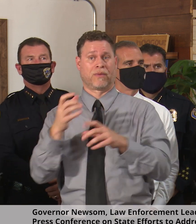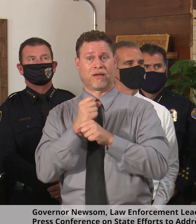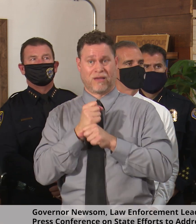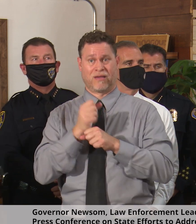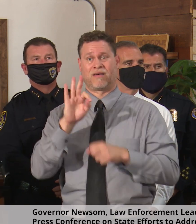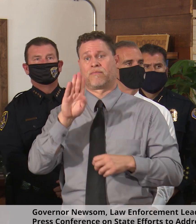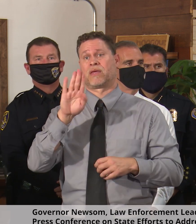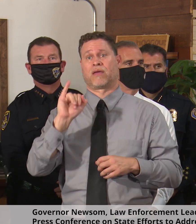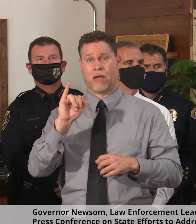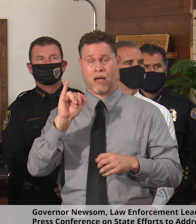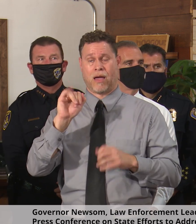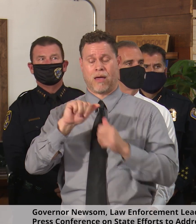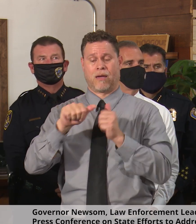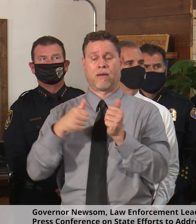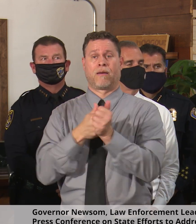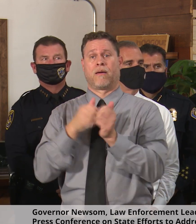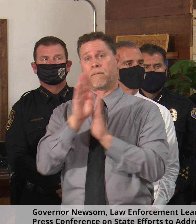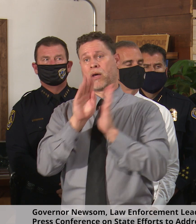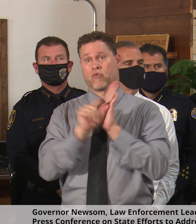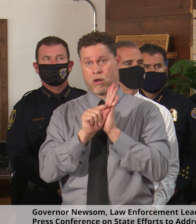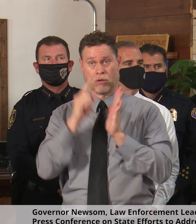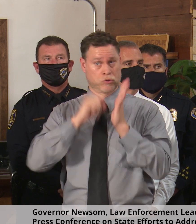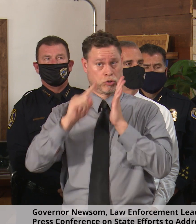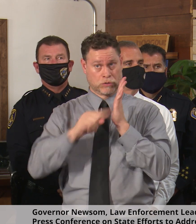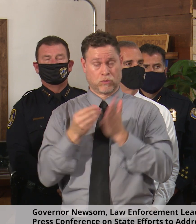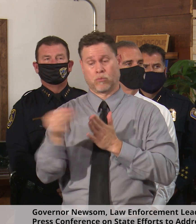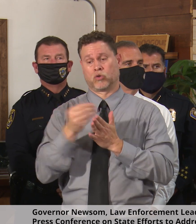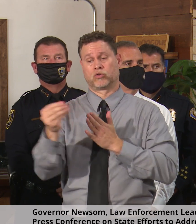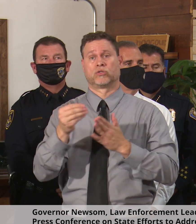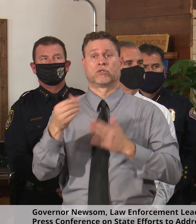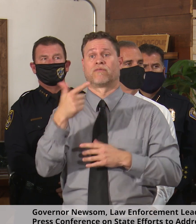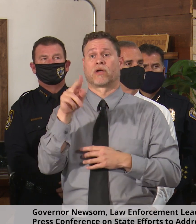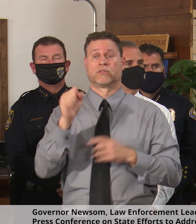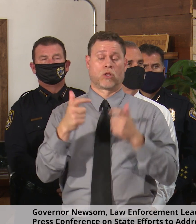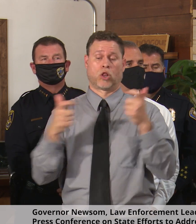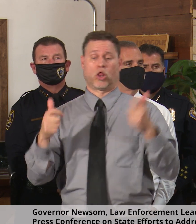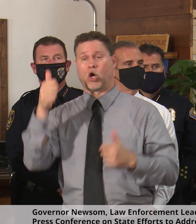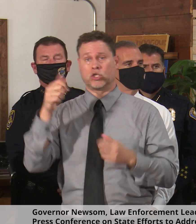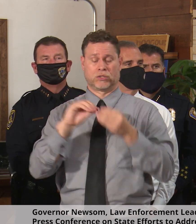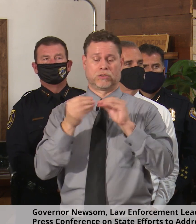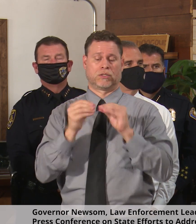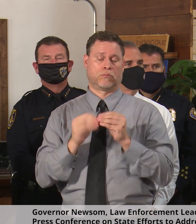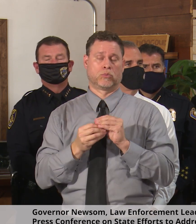background checks last year for the purchases of guns, the largest number of gun purchases